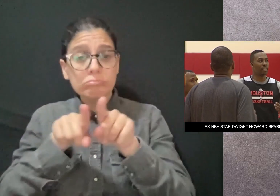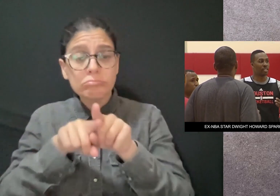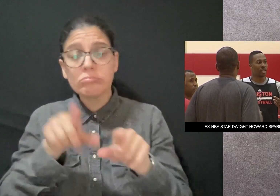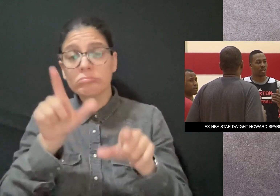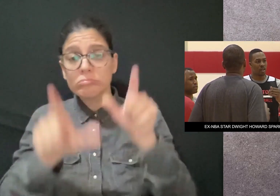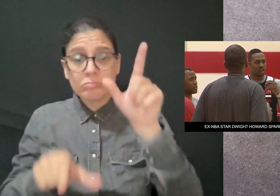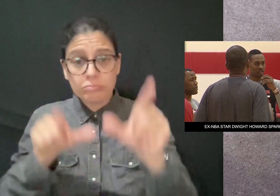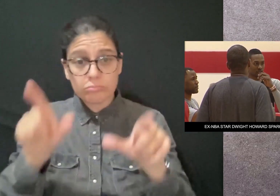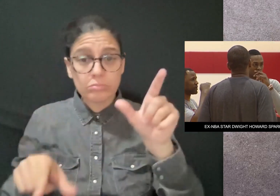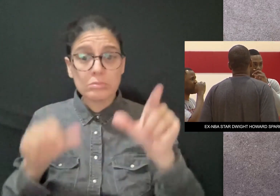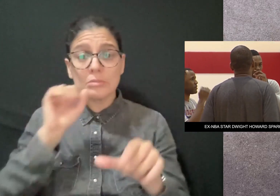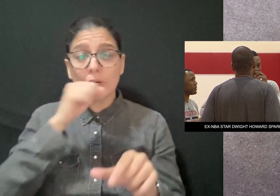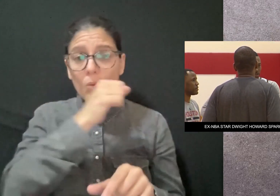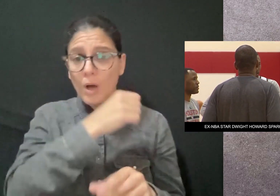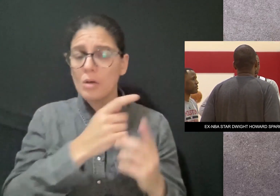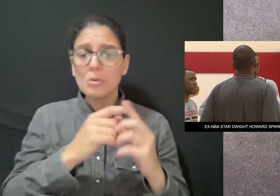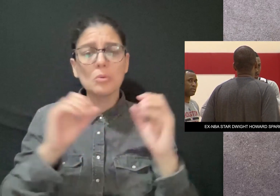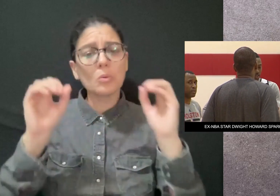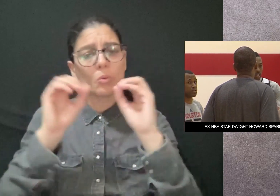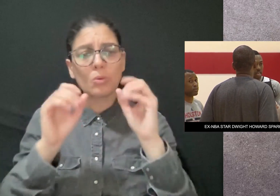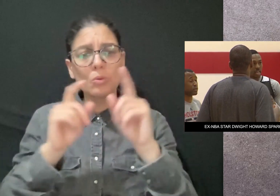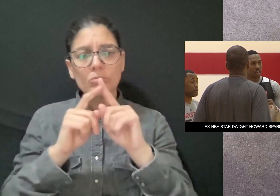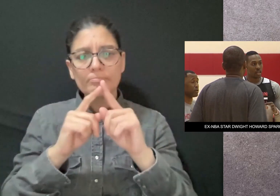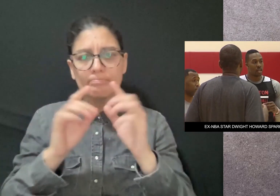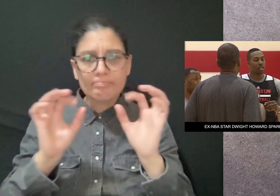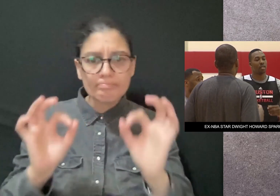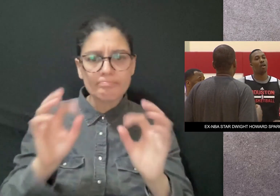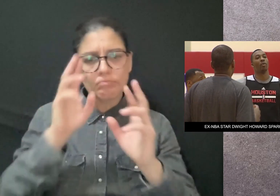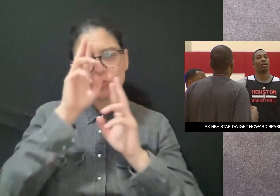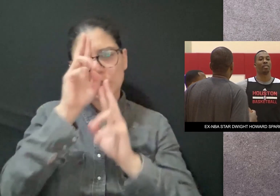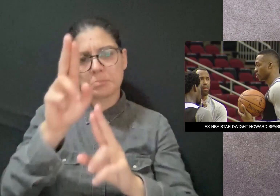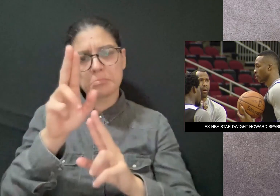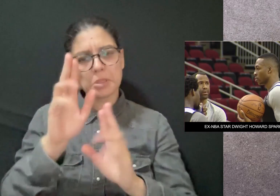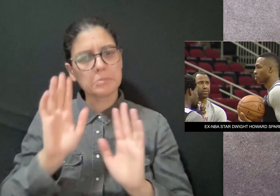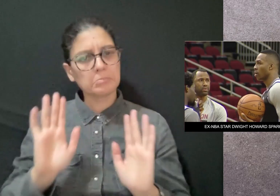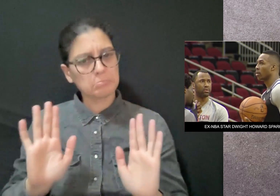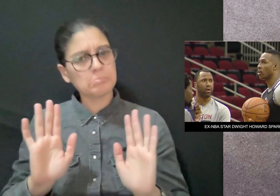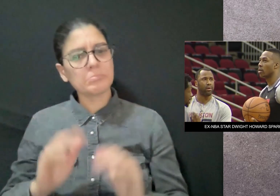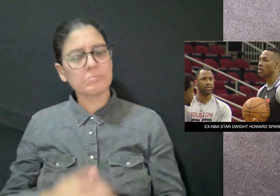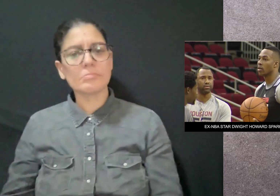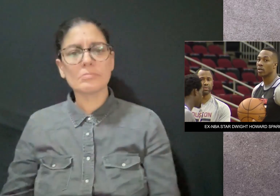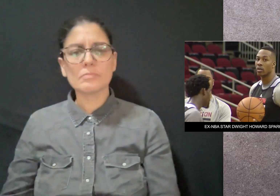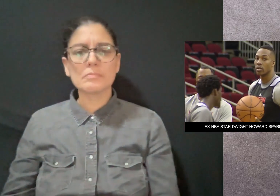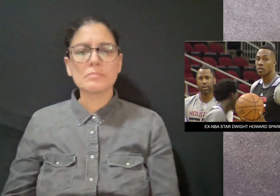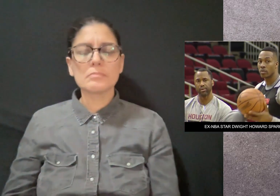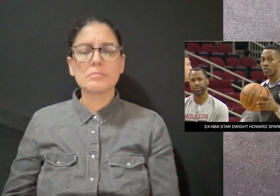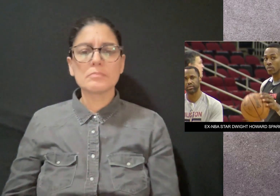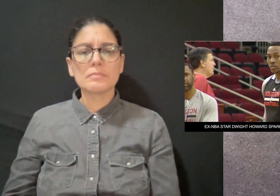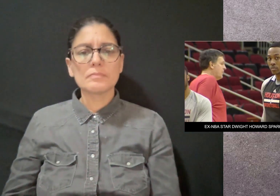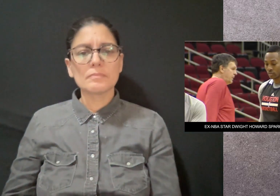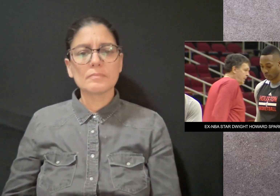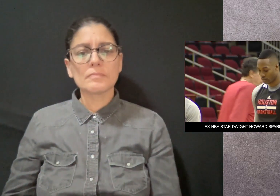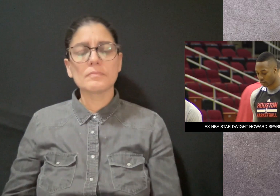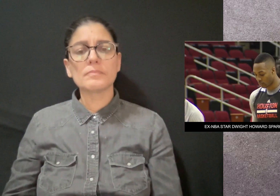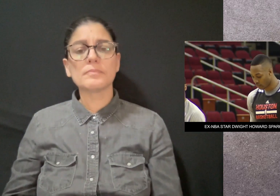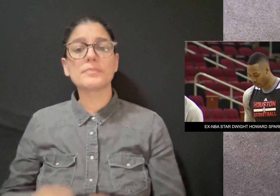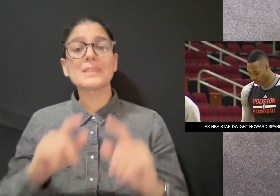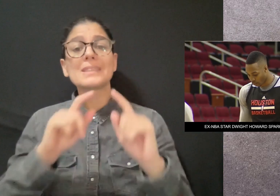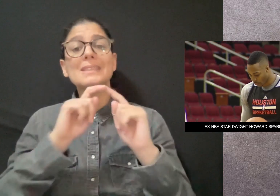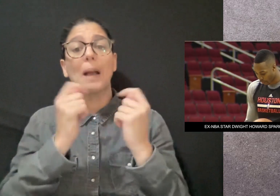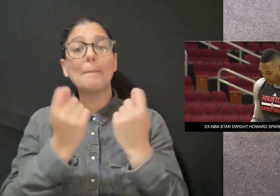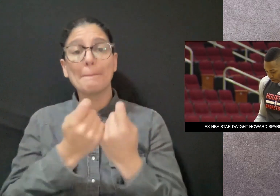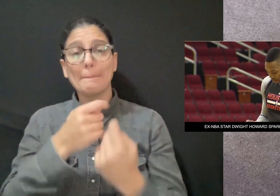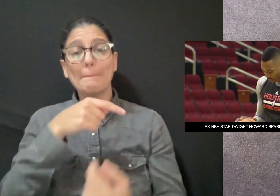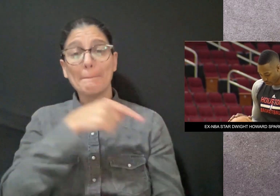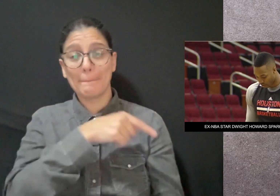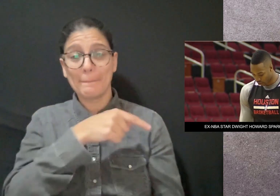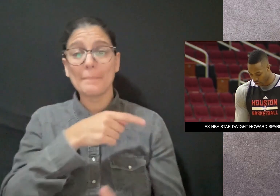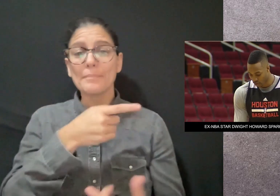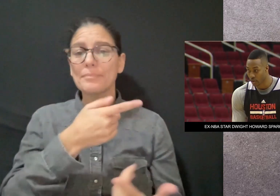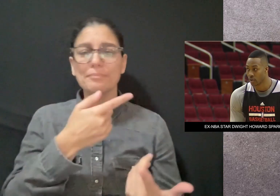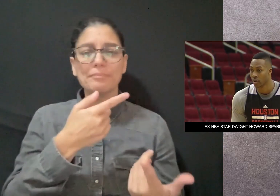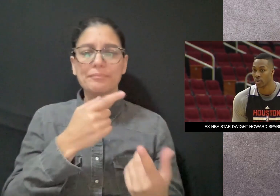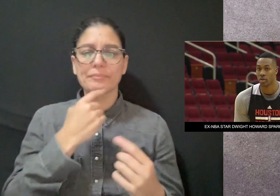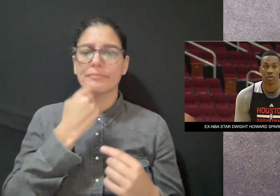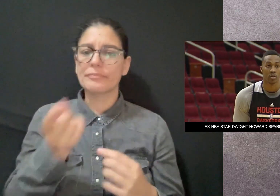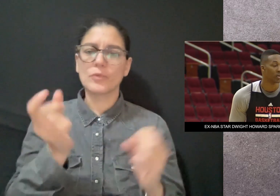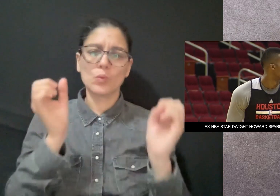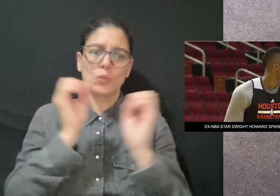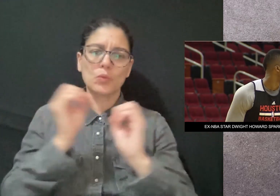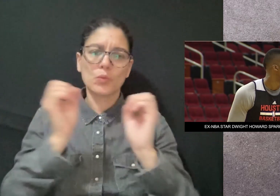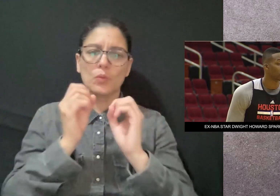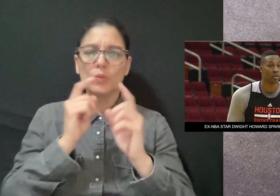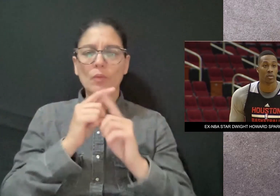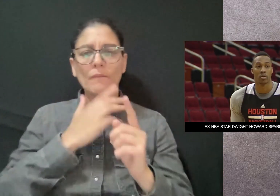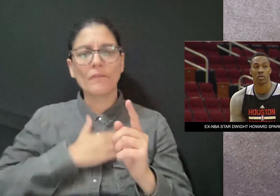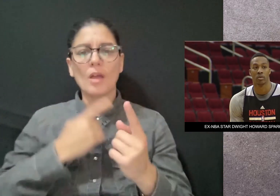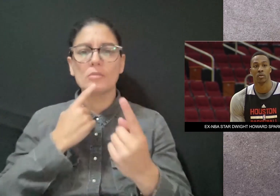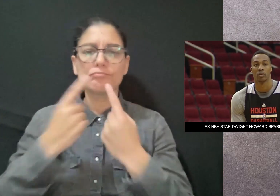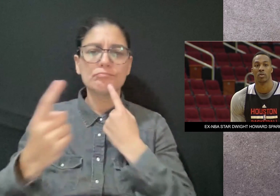to disrespect anyone Howard's team did not respond to your request